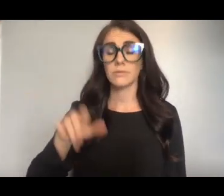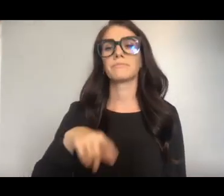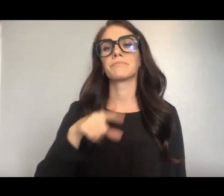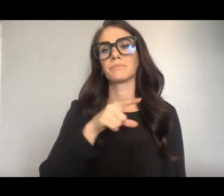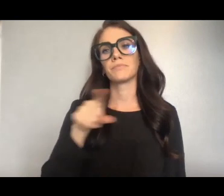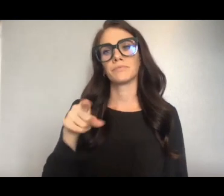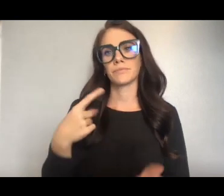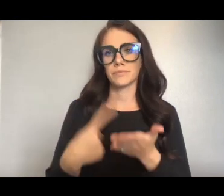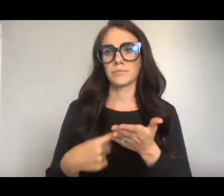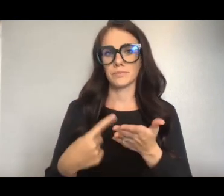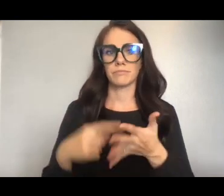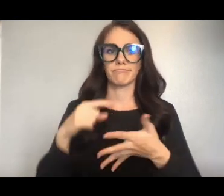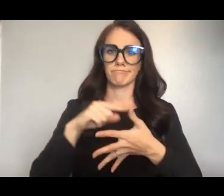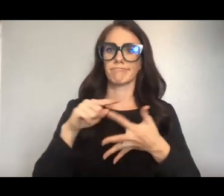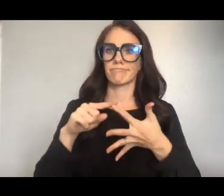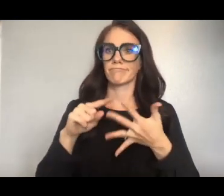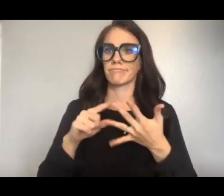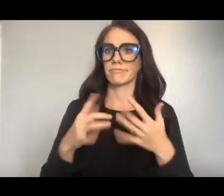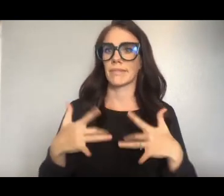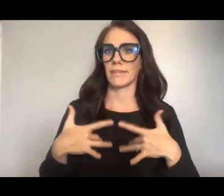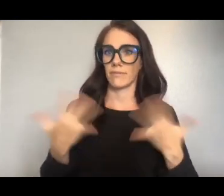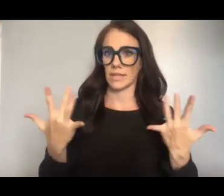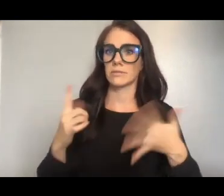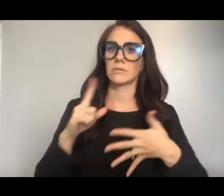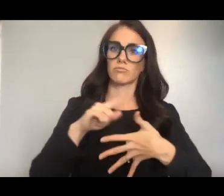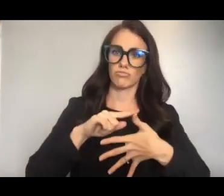And then in unit 5 you'll also learn about how you can